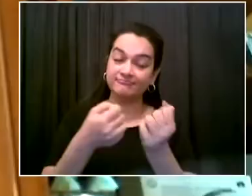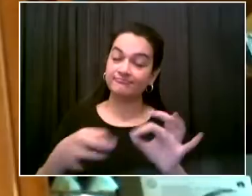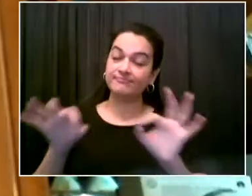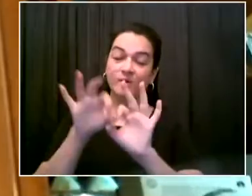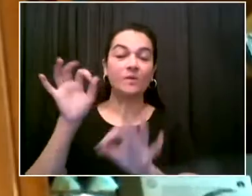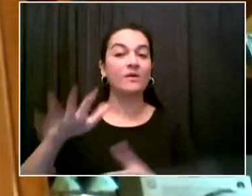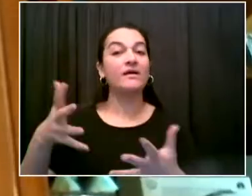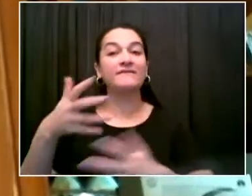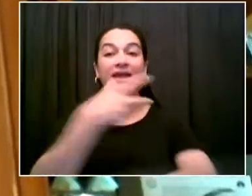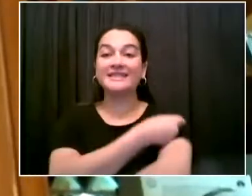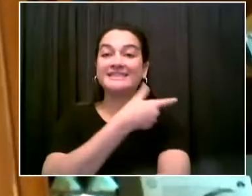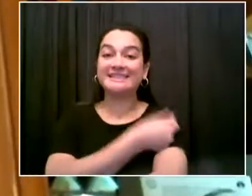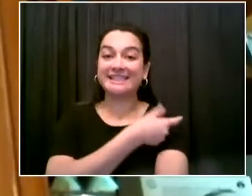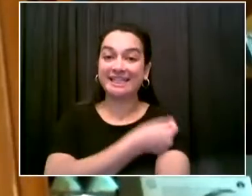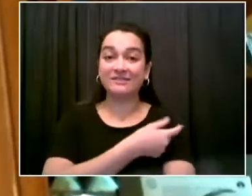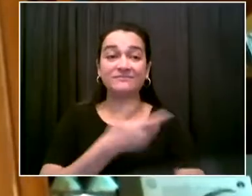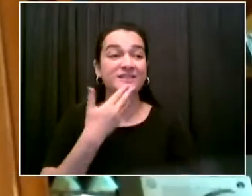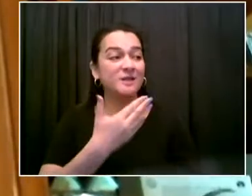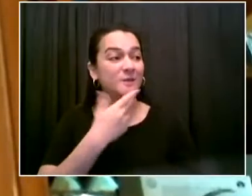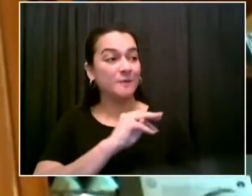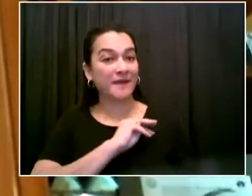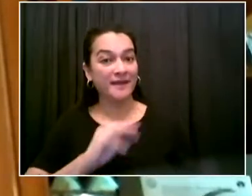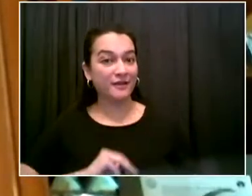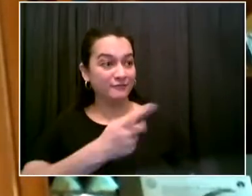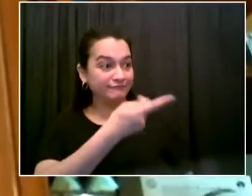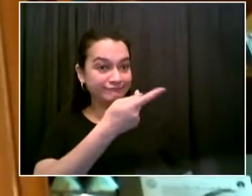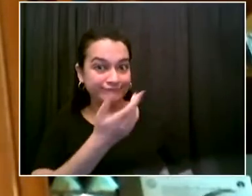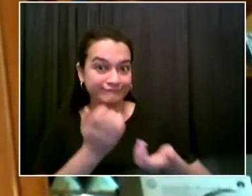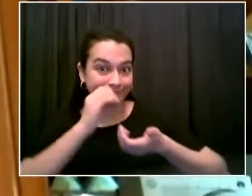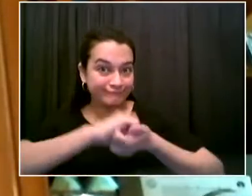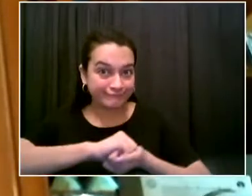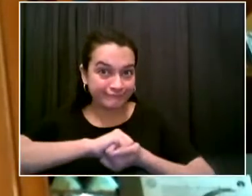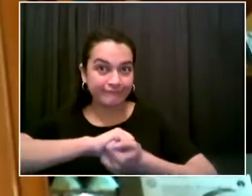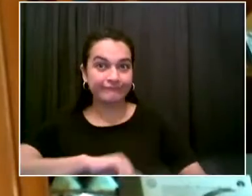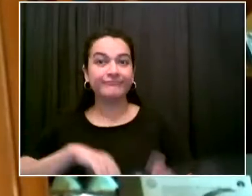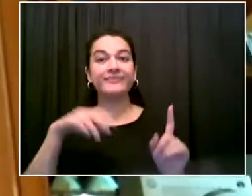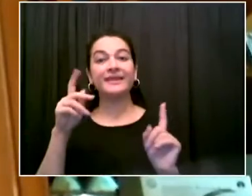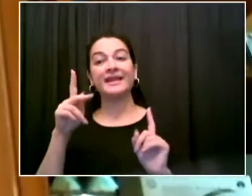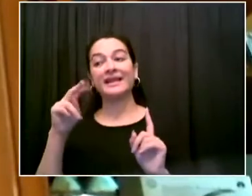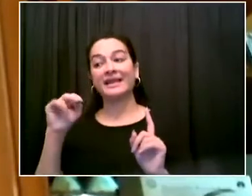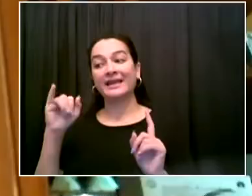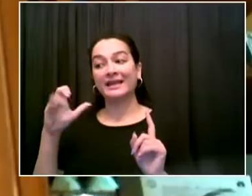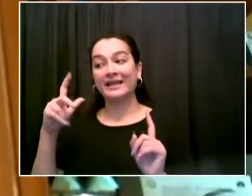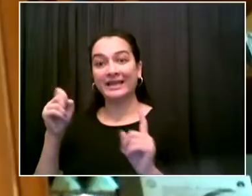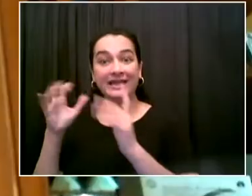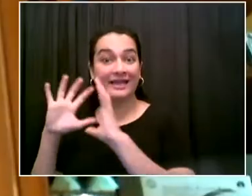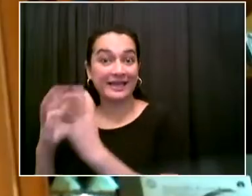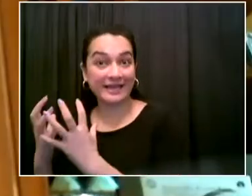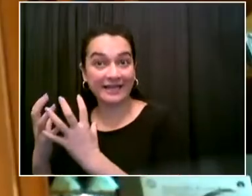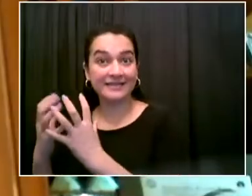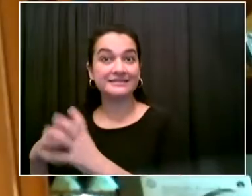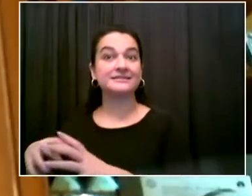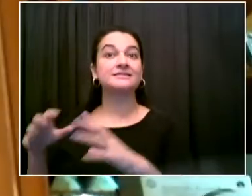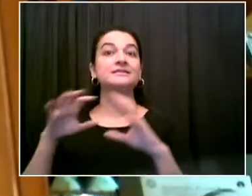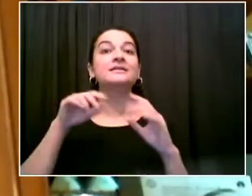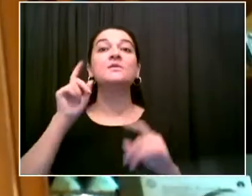ENCOURAGE ALL NEW YORKERS TO GET VACCINATED AGAINST COVID-19 SO THANK YOU FOR YOUR PARTNERSHIP WITH YOU AND THE